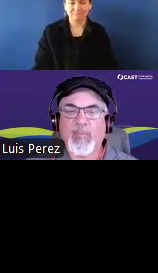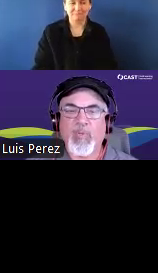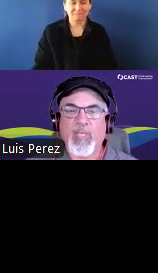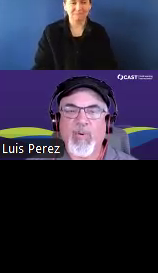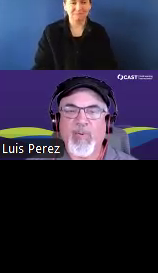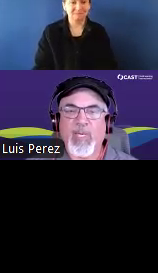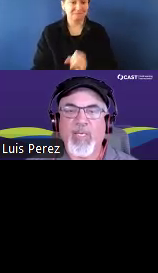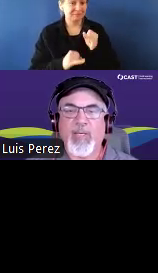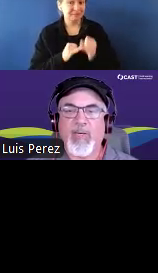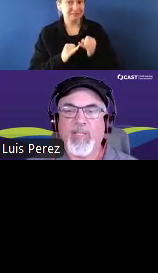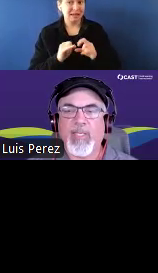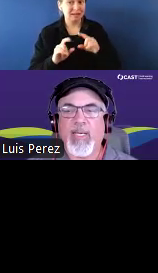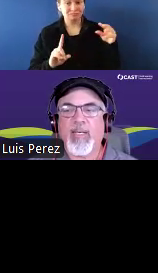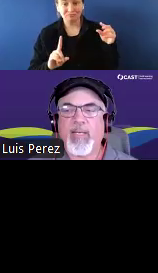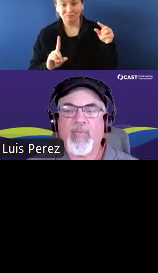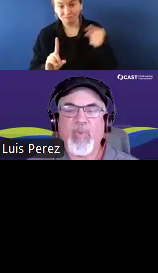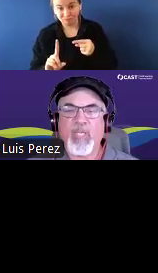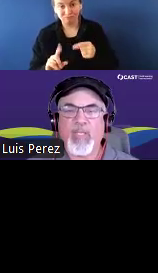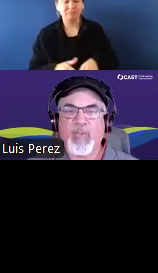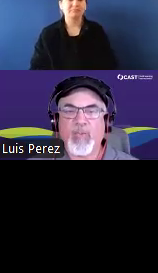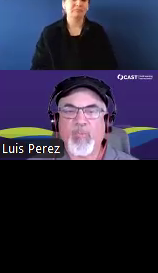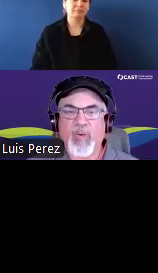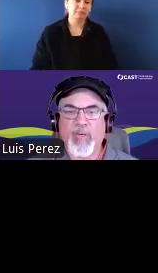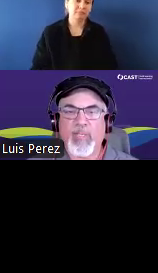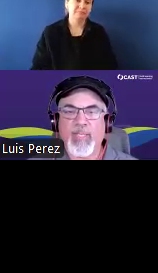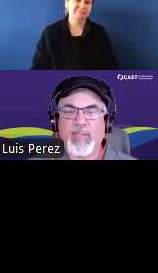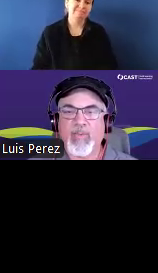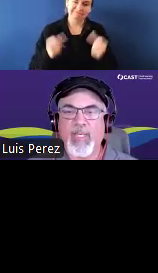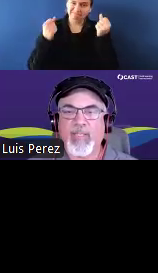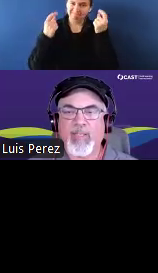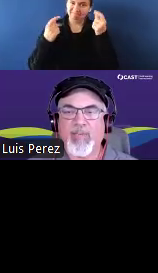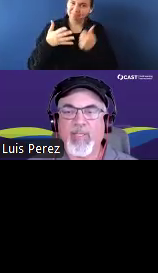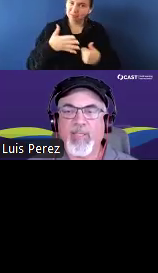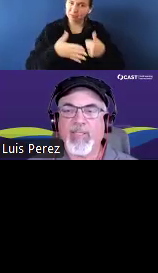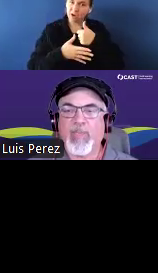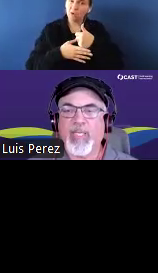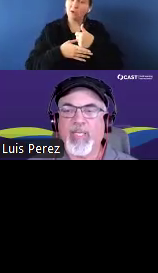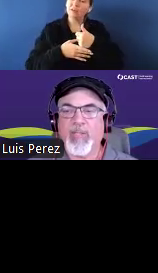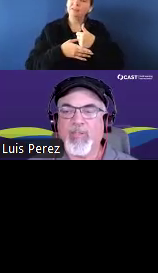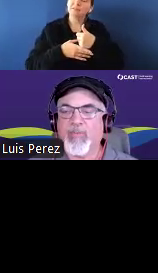point that I want to make here is that we need to prioritize the creation of a disability-inclusive